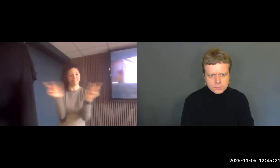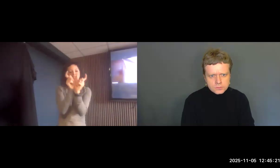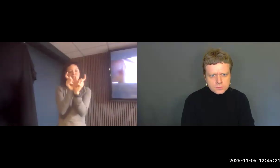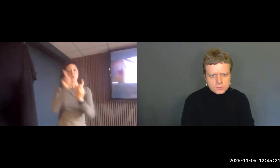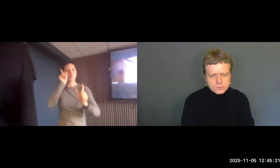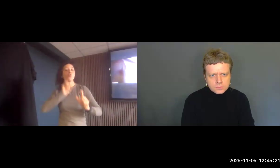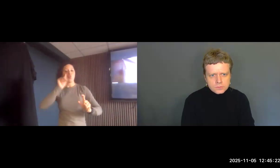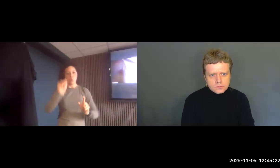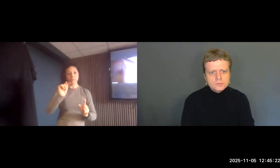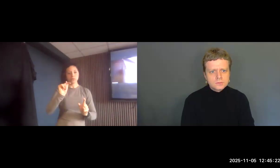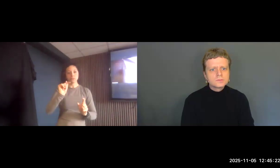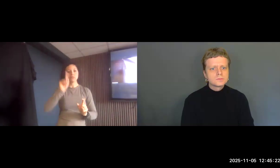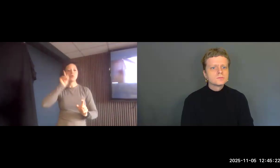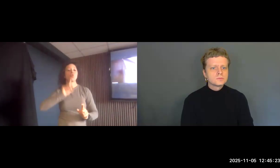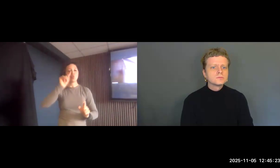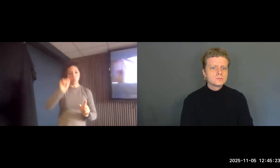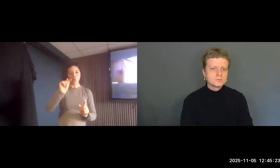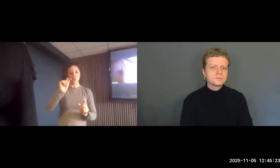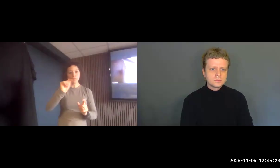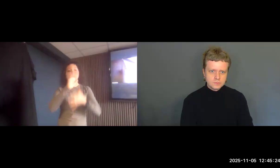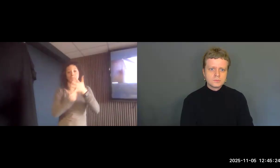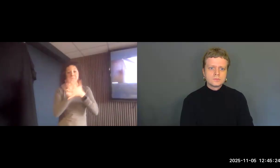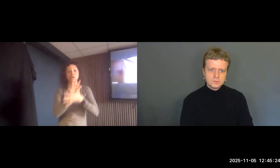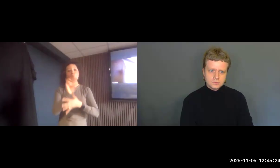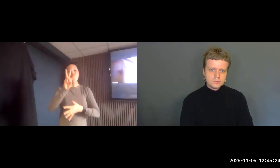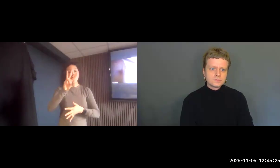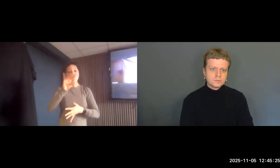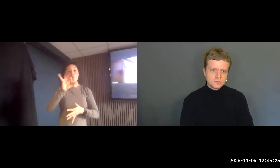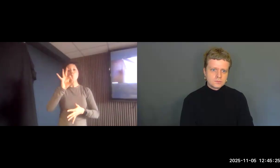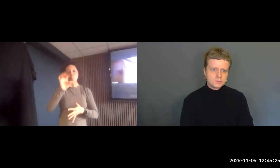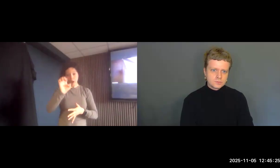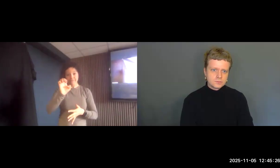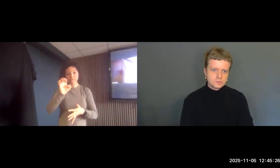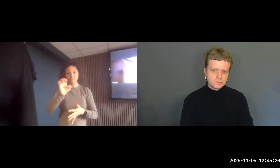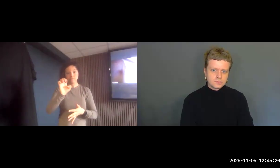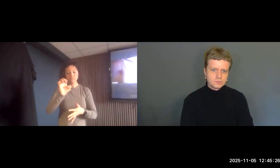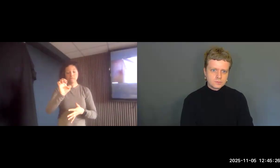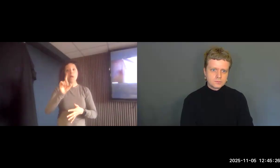And the sign for girl.